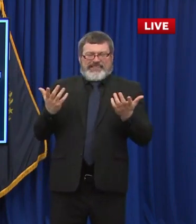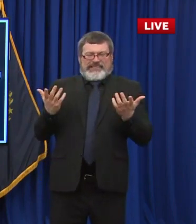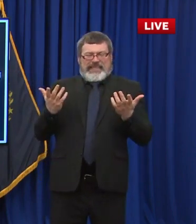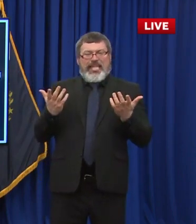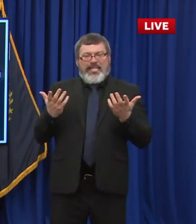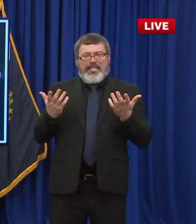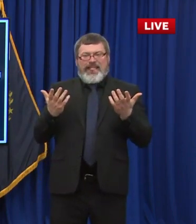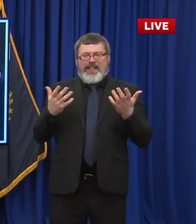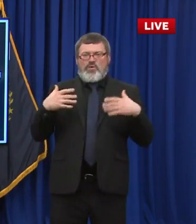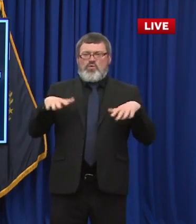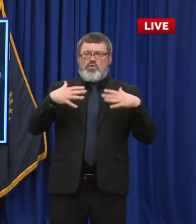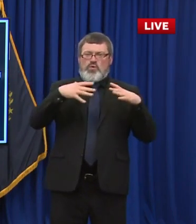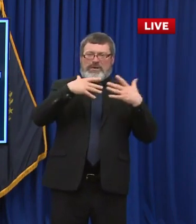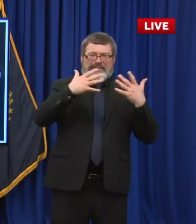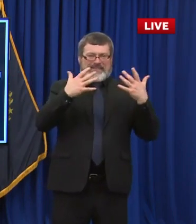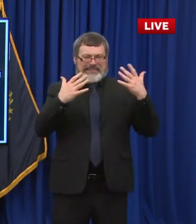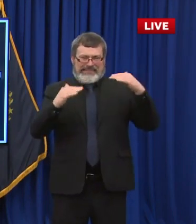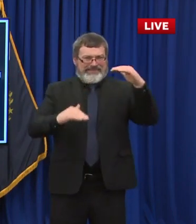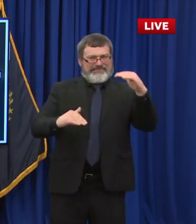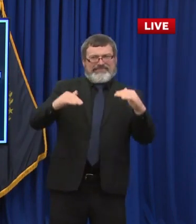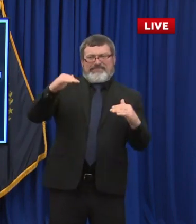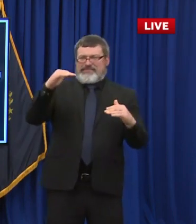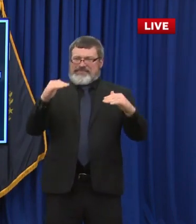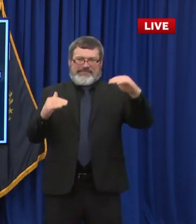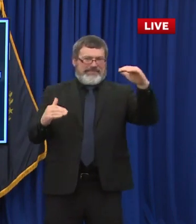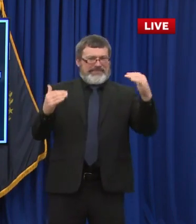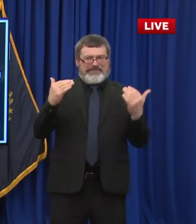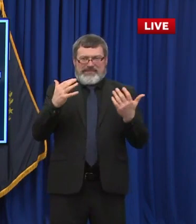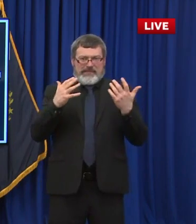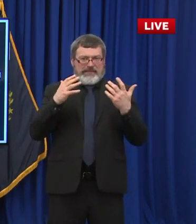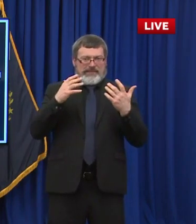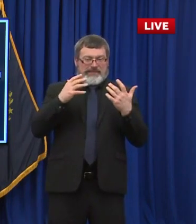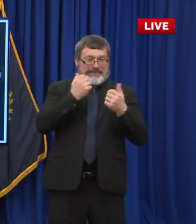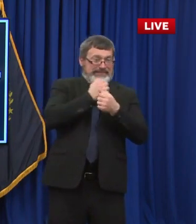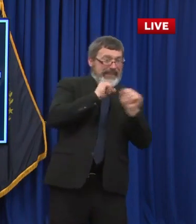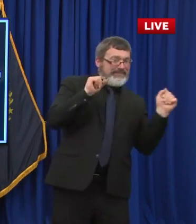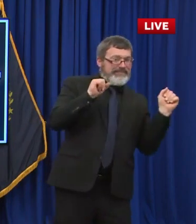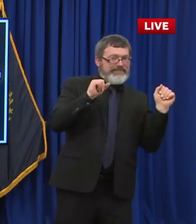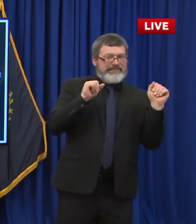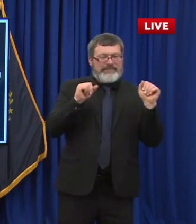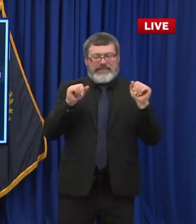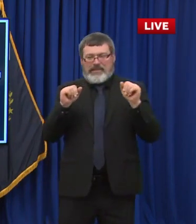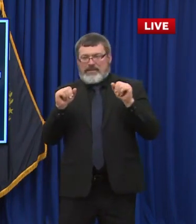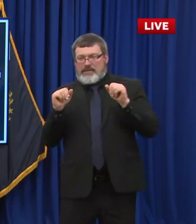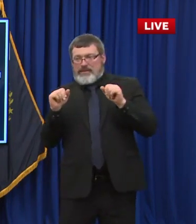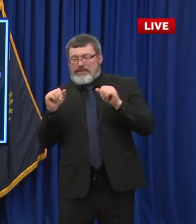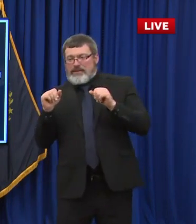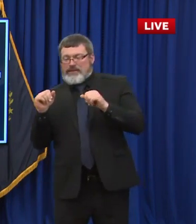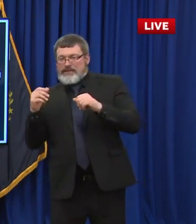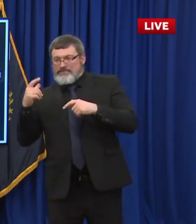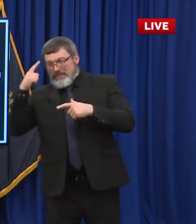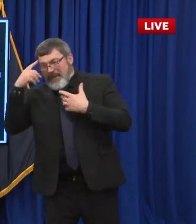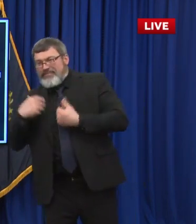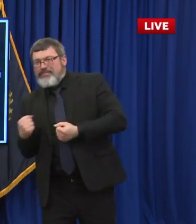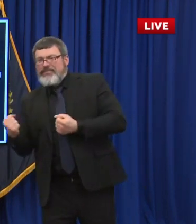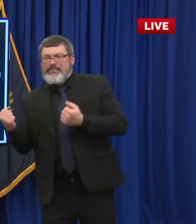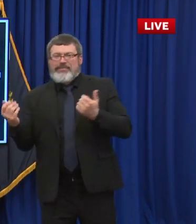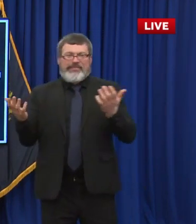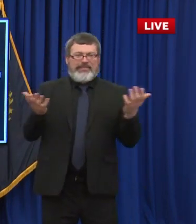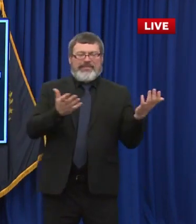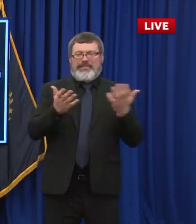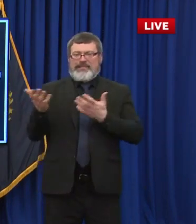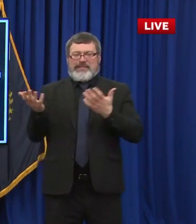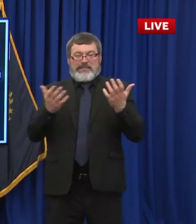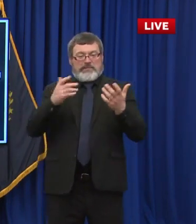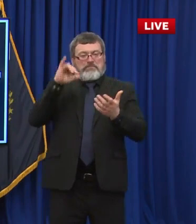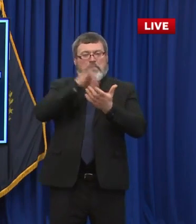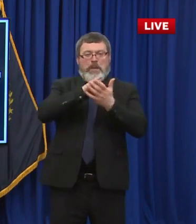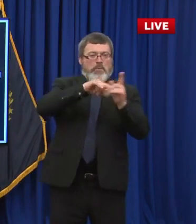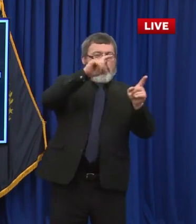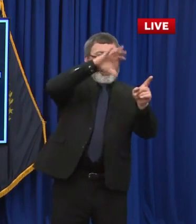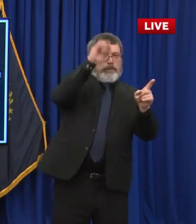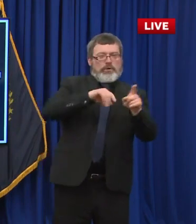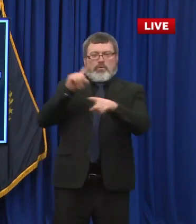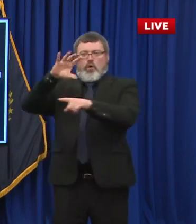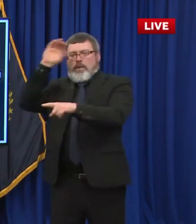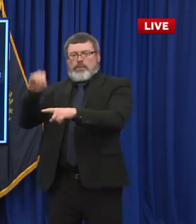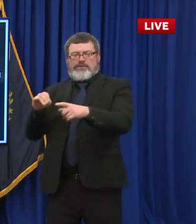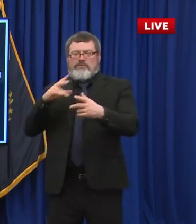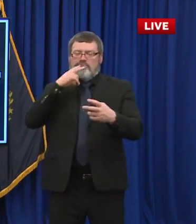SO WE TRY AND MAKE THAT POSSIBLE BUT THE THE GOAL IS TO TRY AND MINIMIZE THE RISK OF INTRODUCTION BUT THERE’S NOTHING THAT’S AT PREVENTING COVID-19.